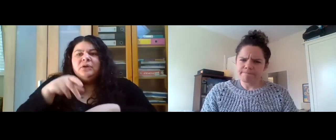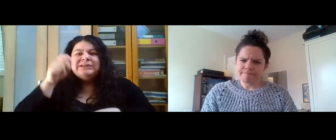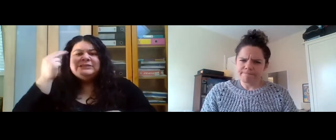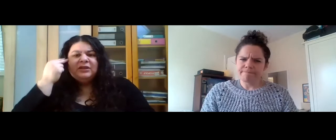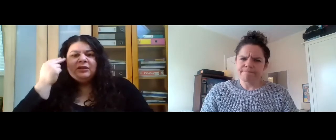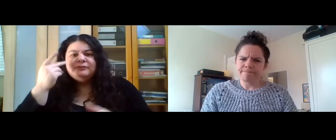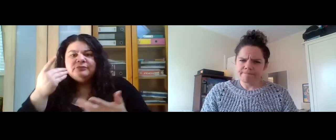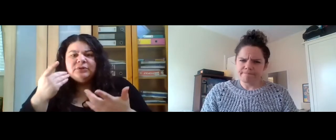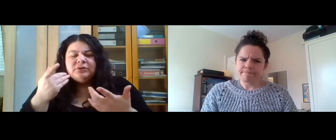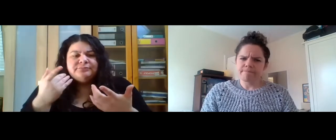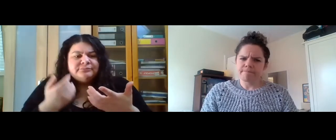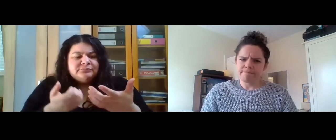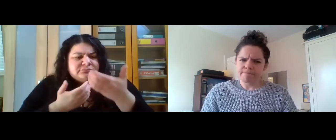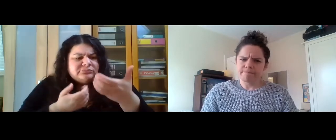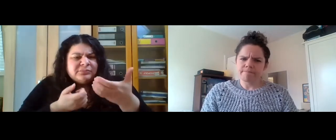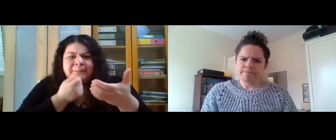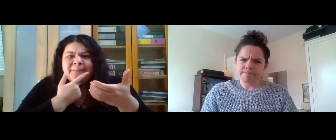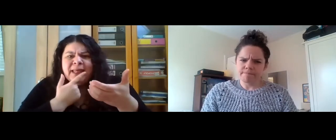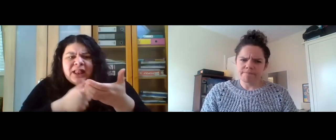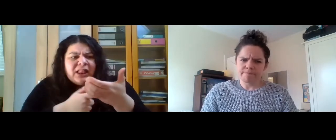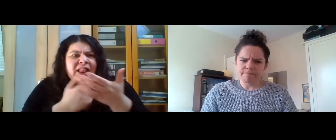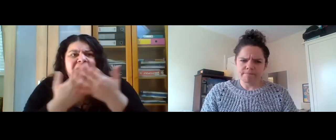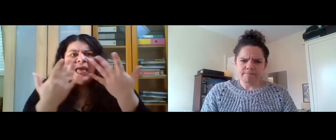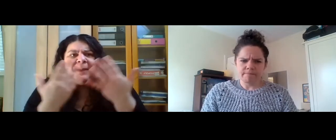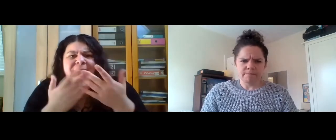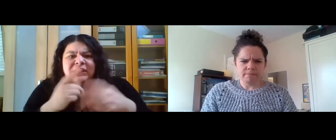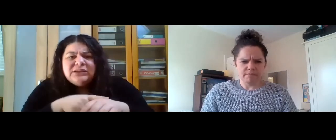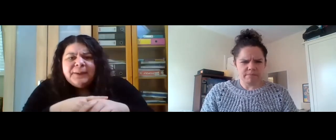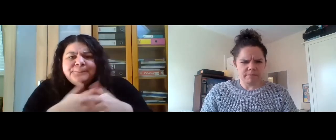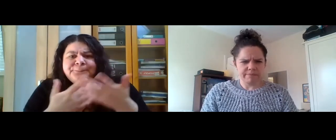You may see a deaf person struggle with understanding their medication and the regularity of the dosage,